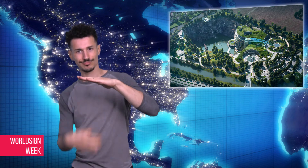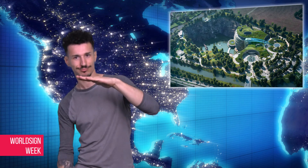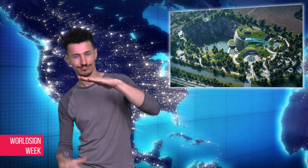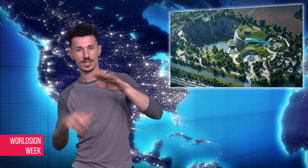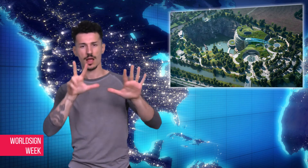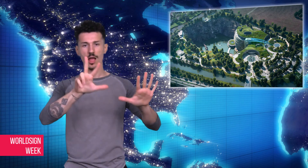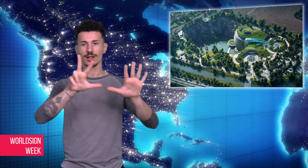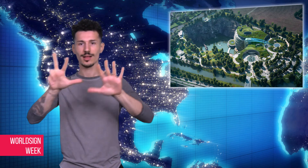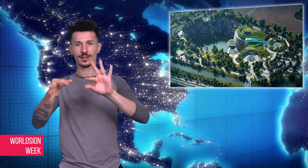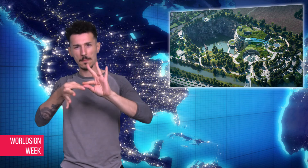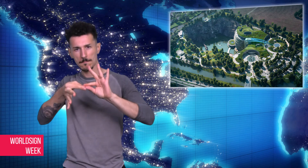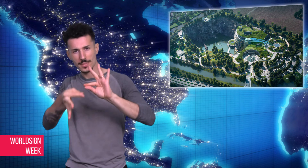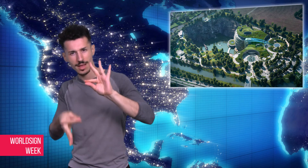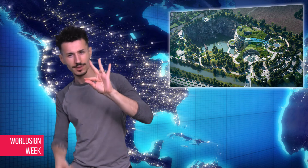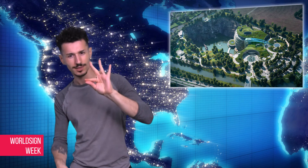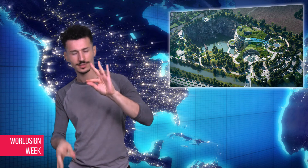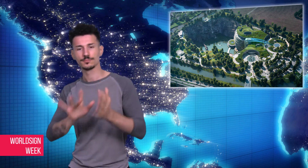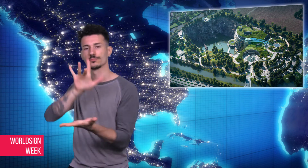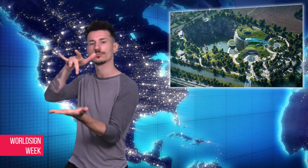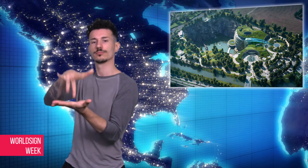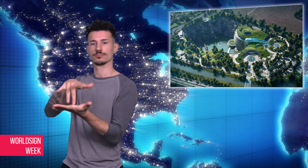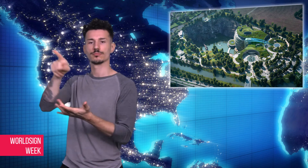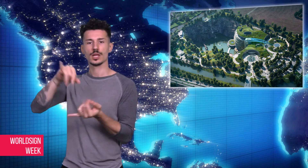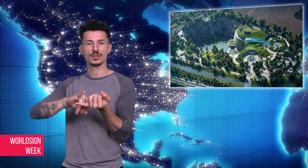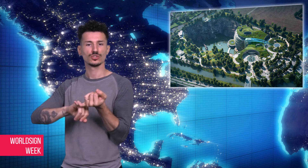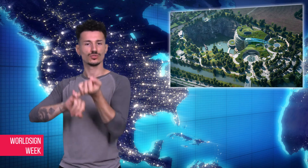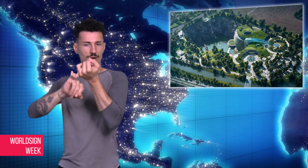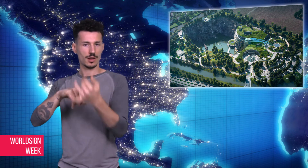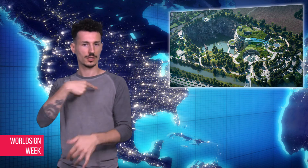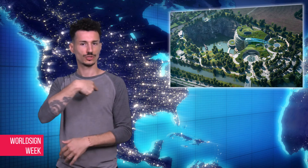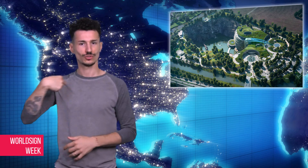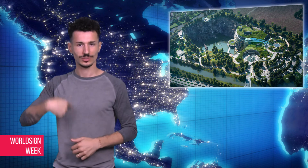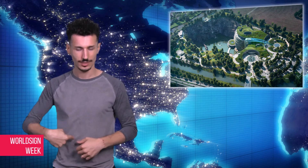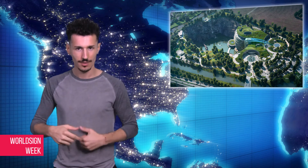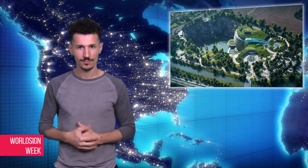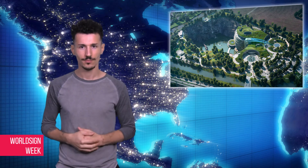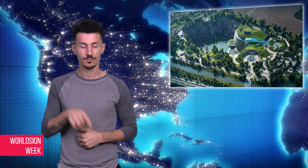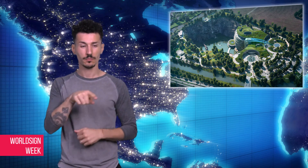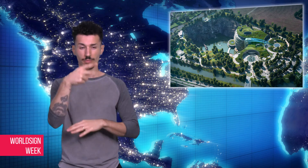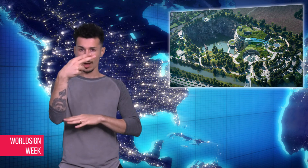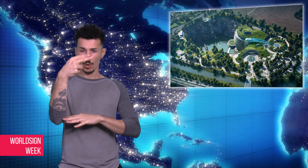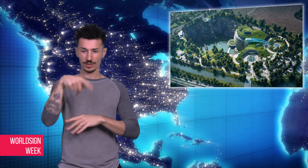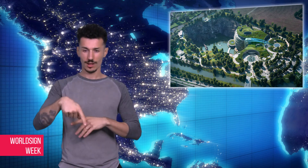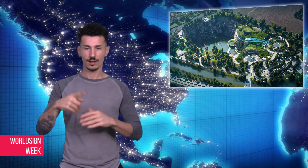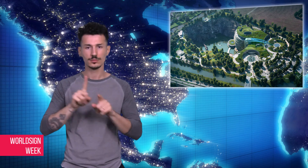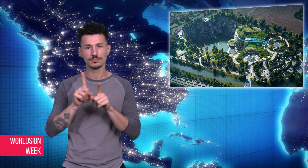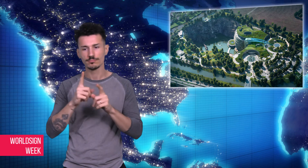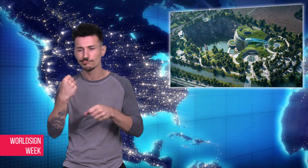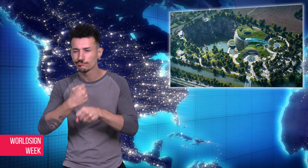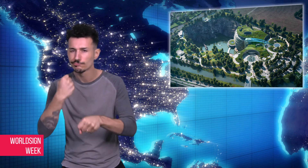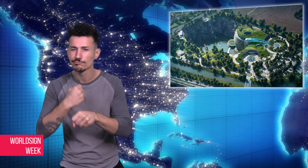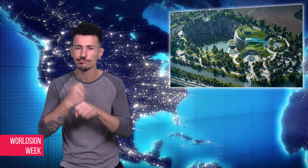The hotel required more than 5.000 workers to build it. Its original